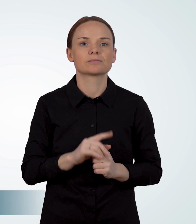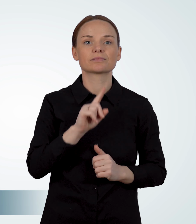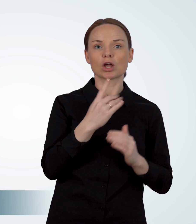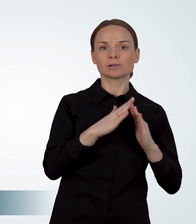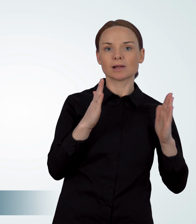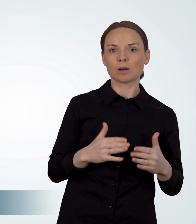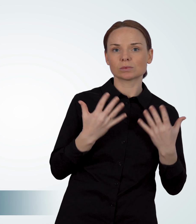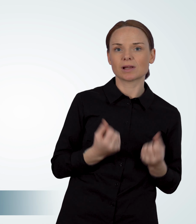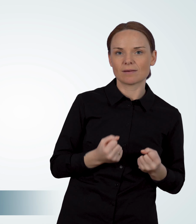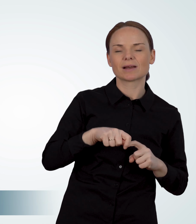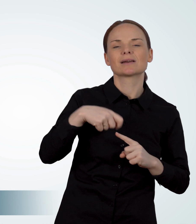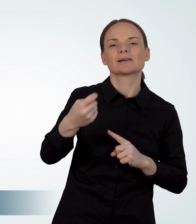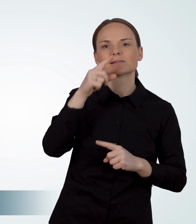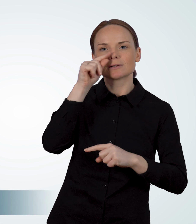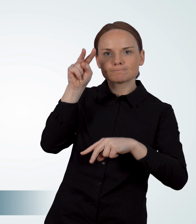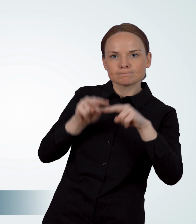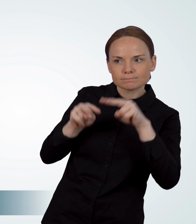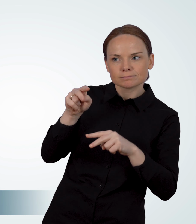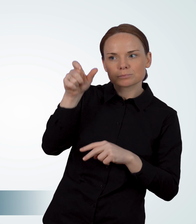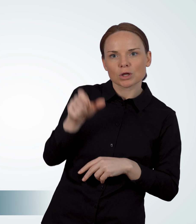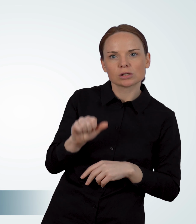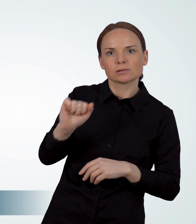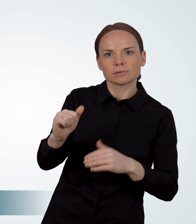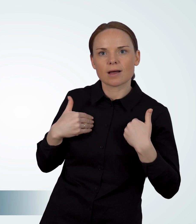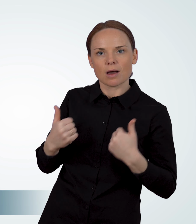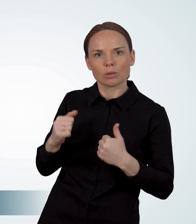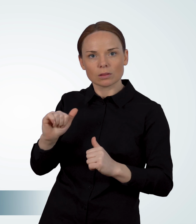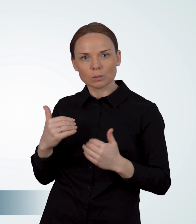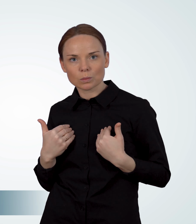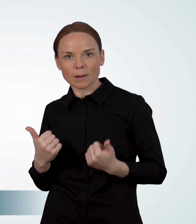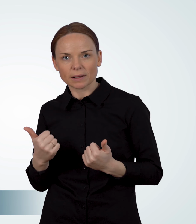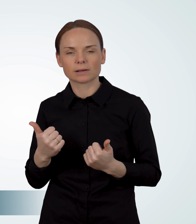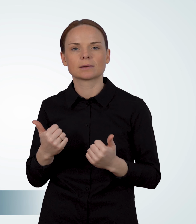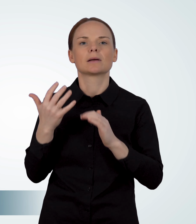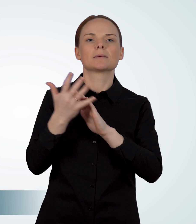Once housing is secure, a person’s health and wellbeing can be addressed,